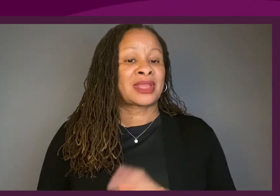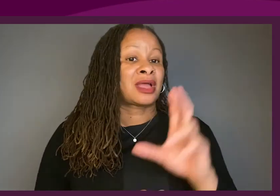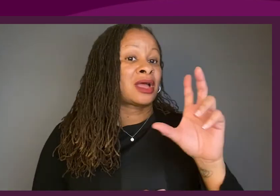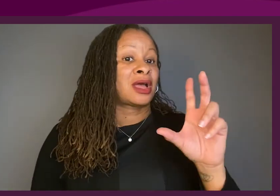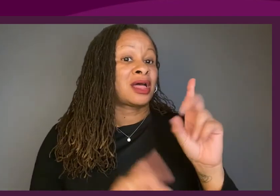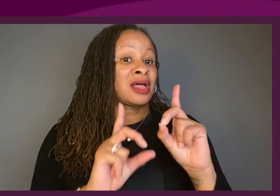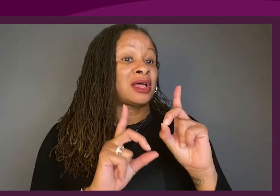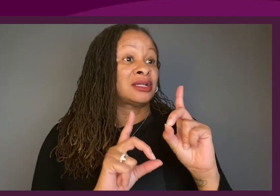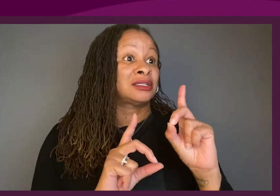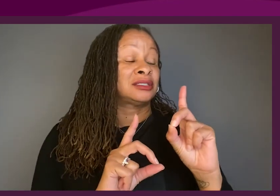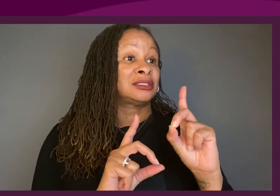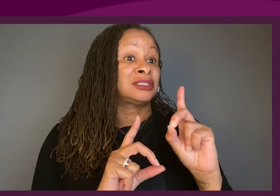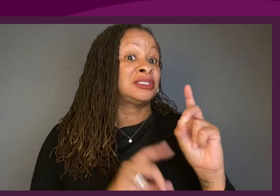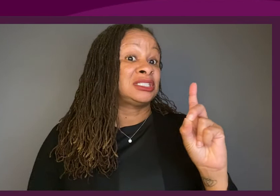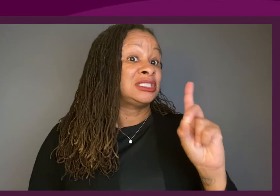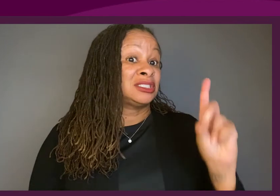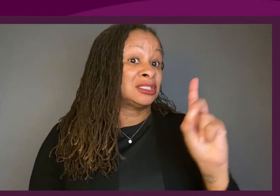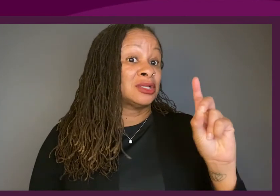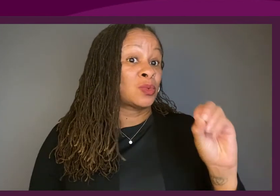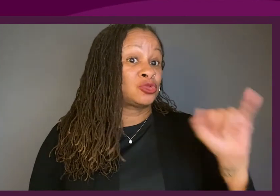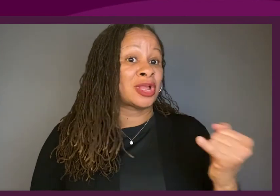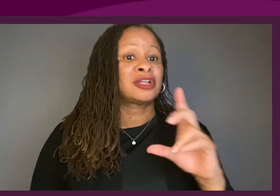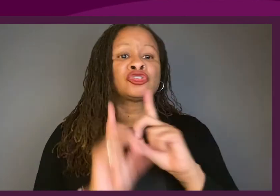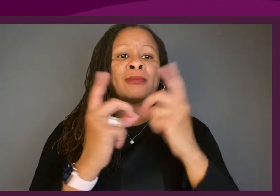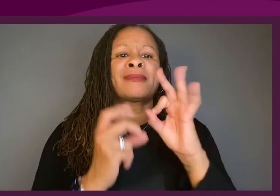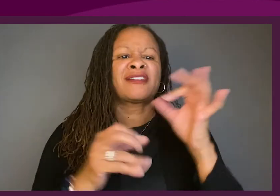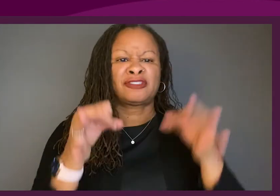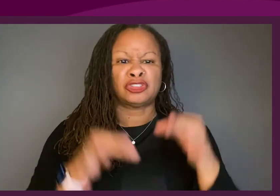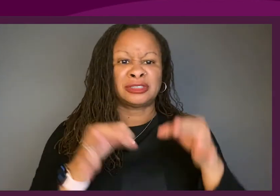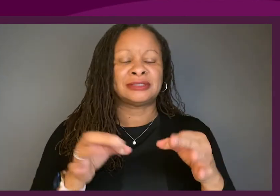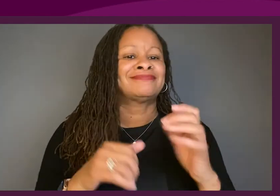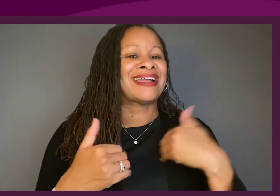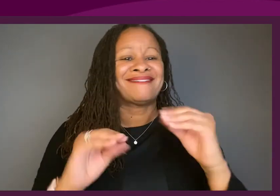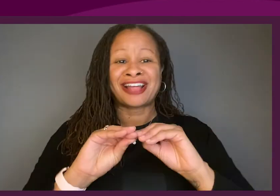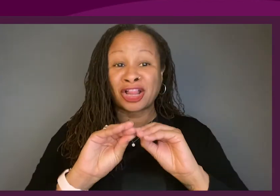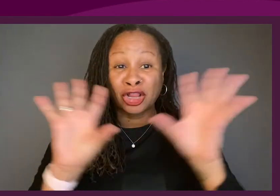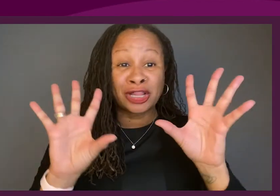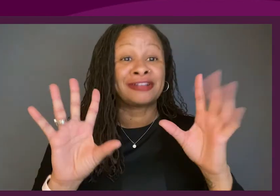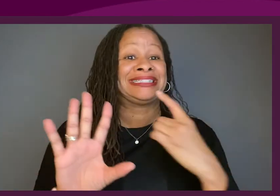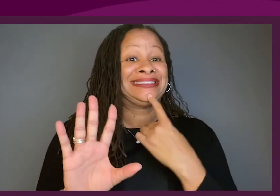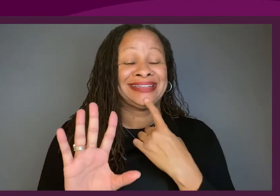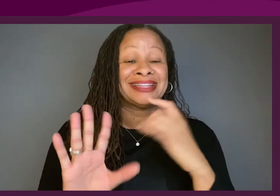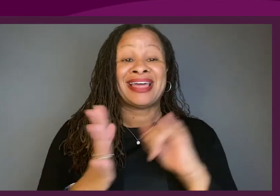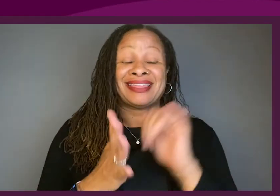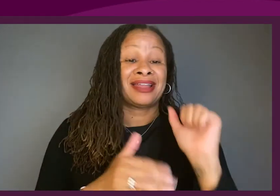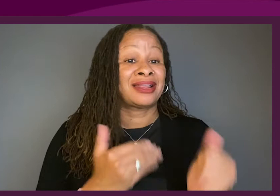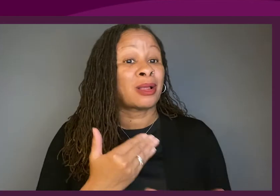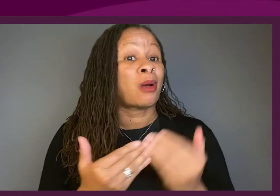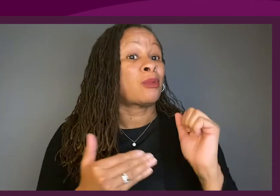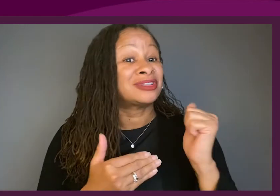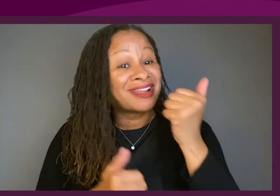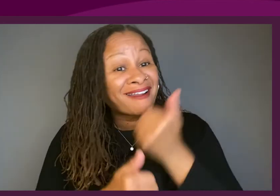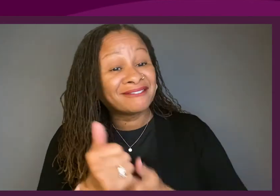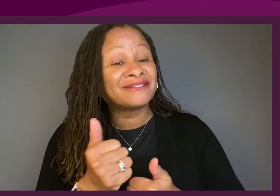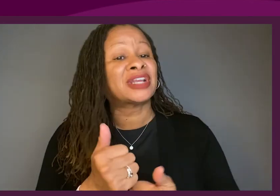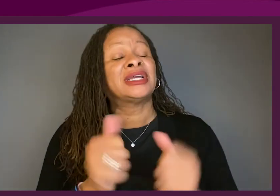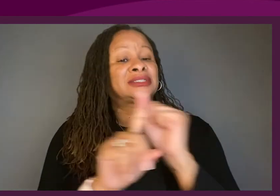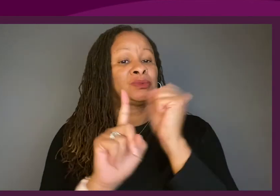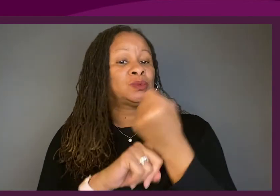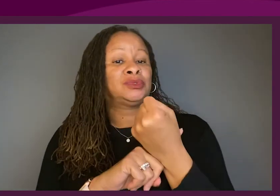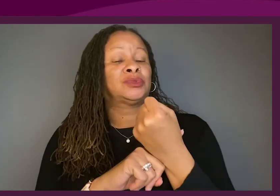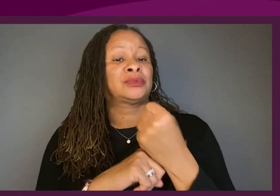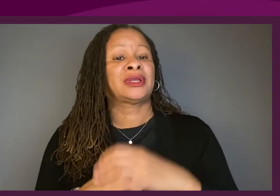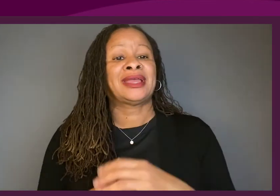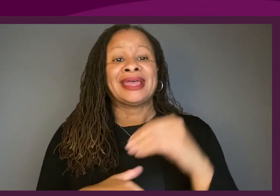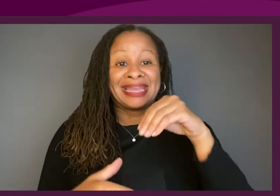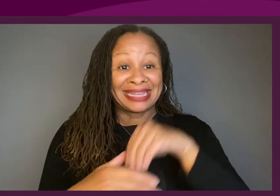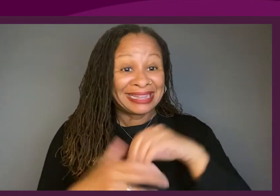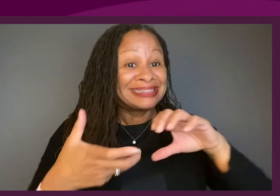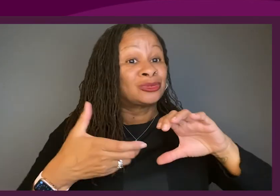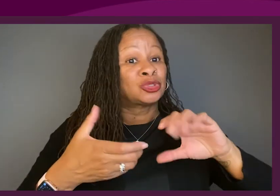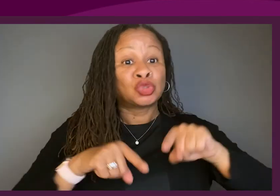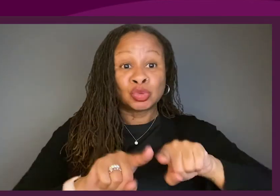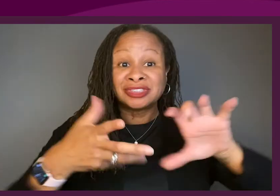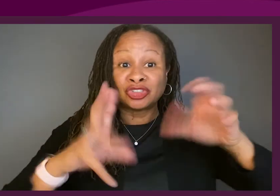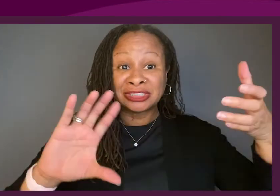in a disaster, as well as not in a disaster, but in a disaster, a nursing home should never